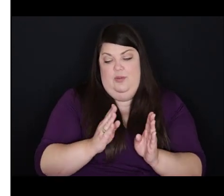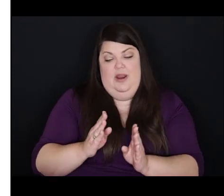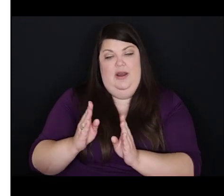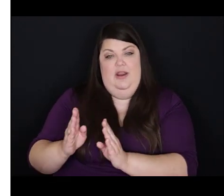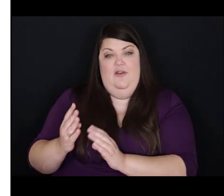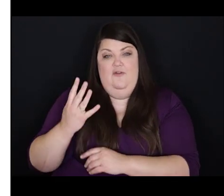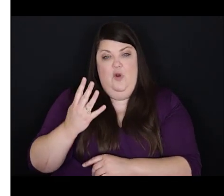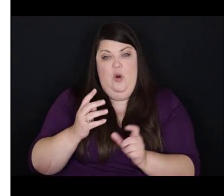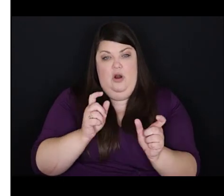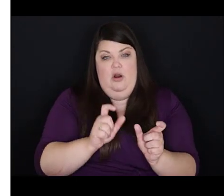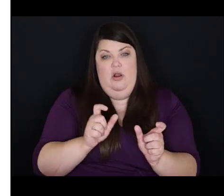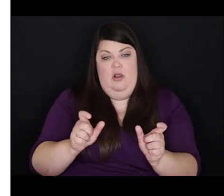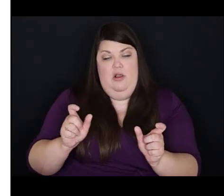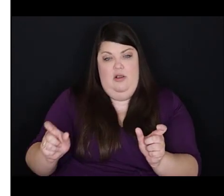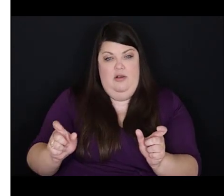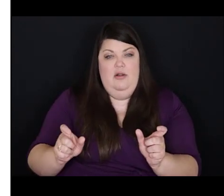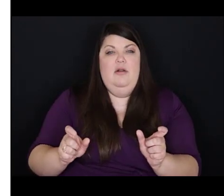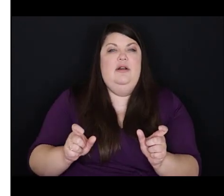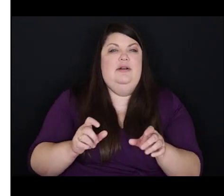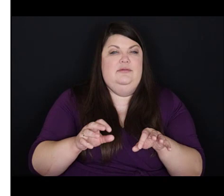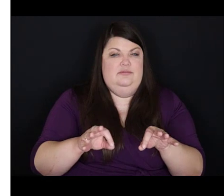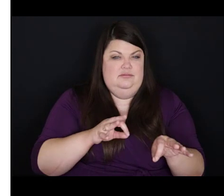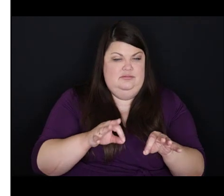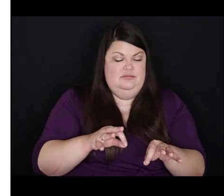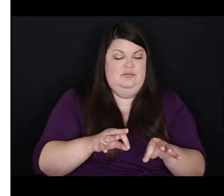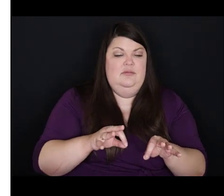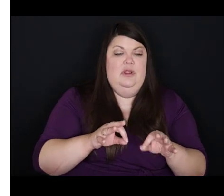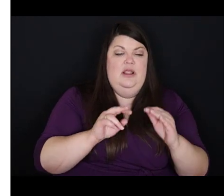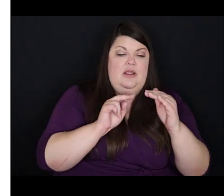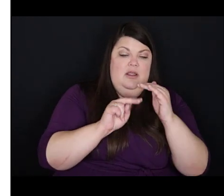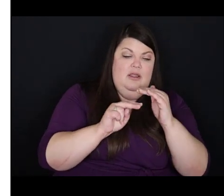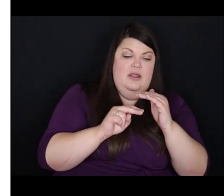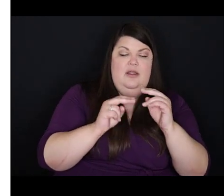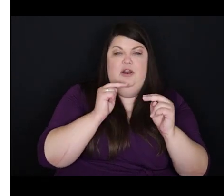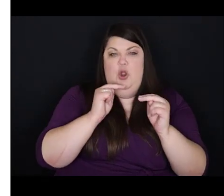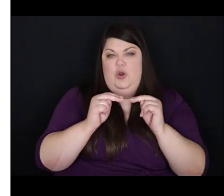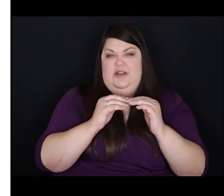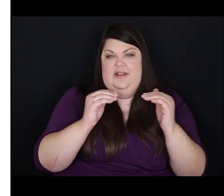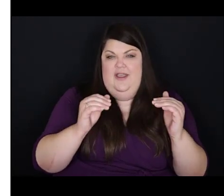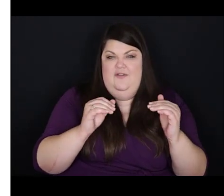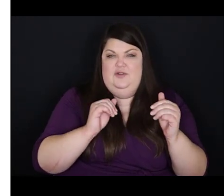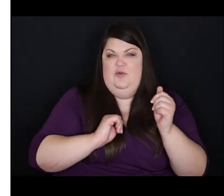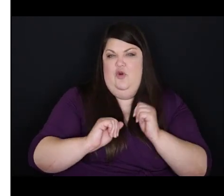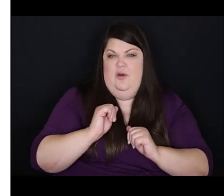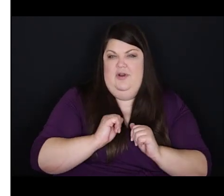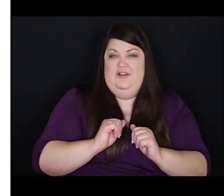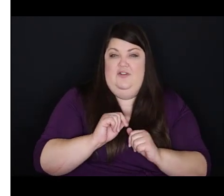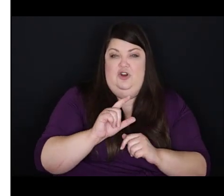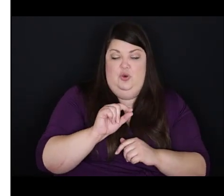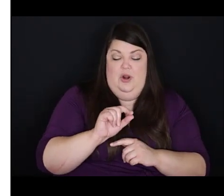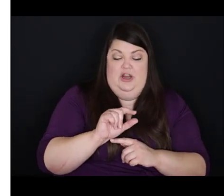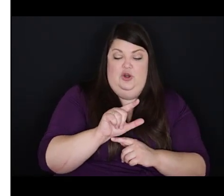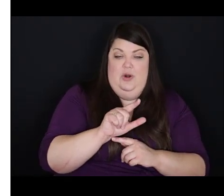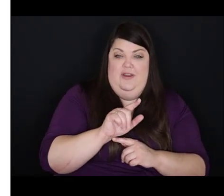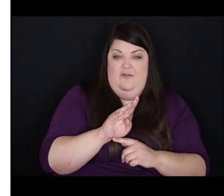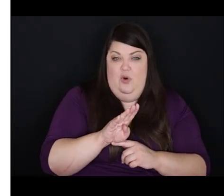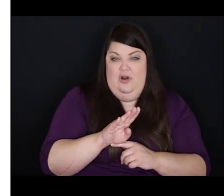and negotiated levels of performance for program years 2024 and 2025 for each of the performance